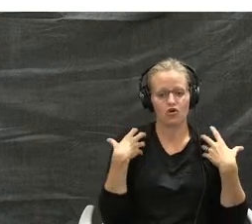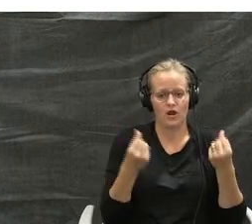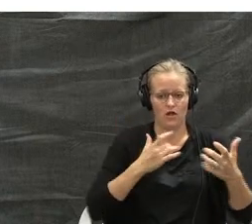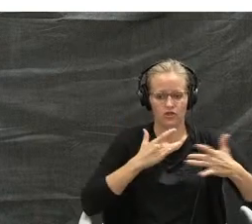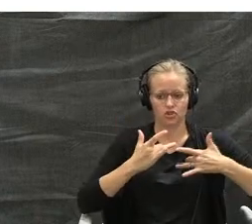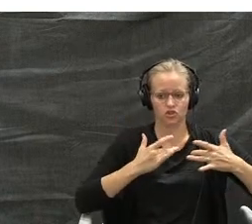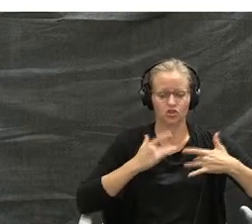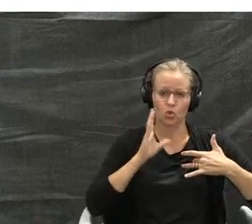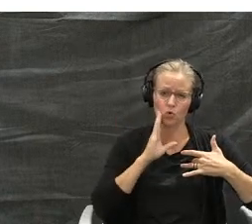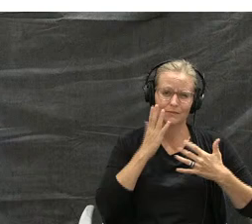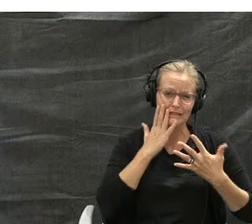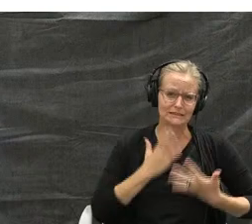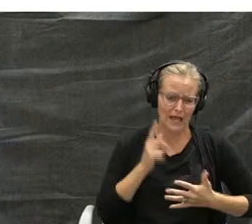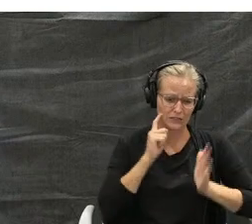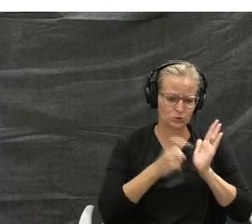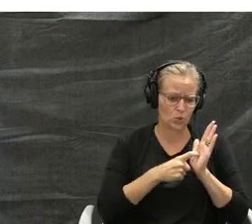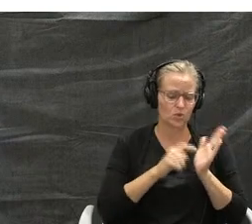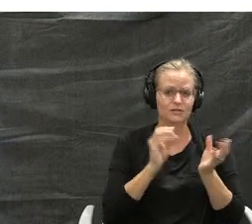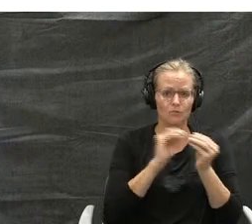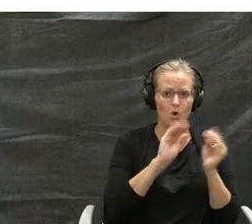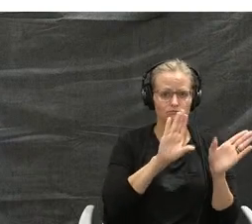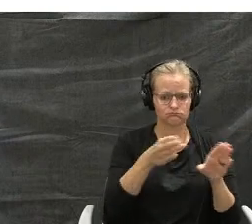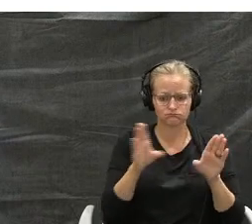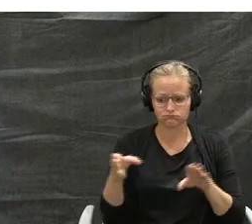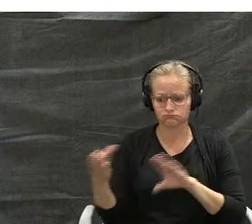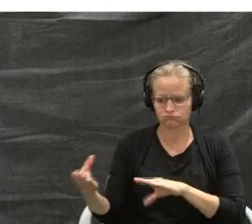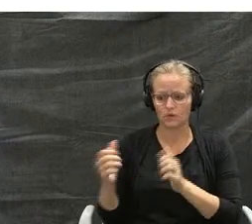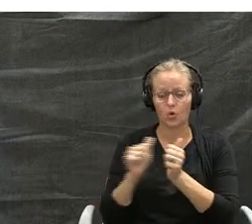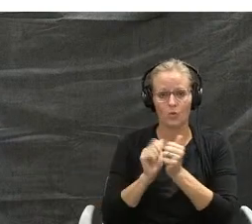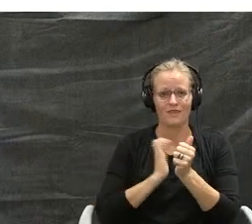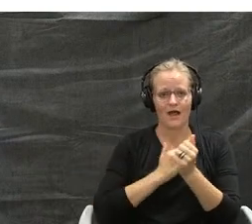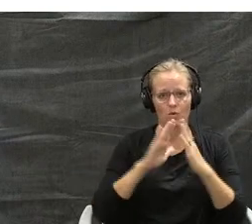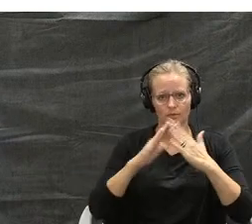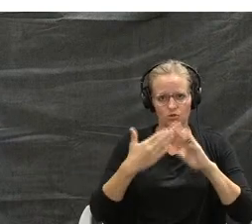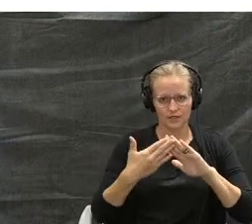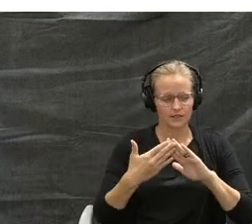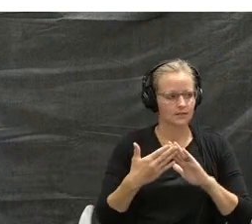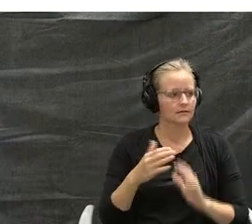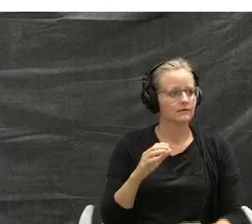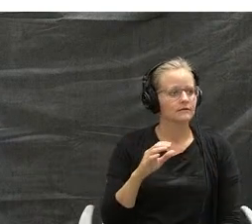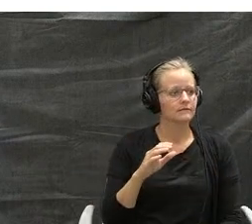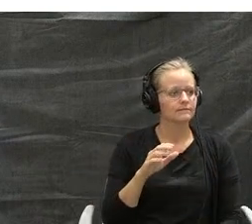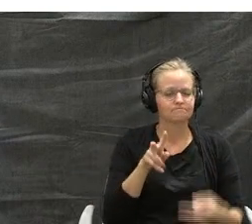Jessica orange of Deephaven and Seth and Laura Boyd submitted similar comments.